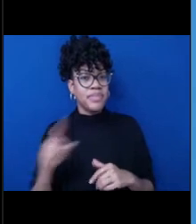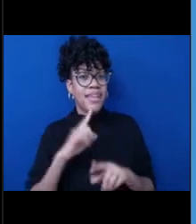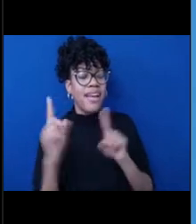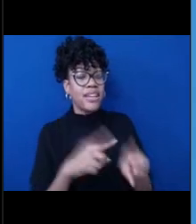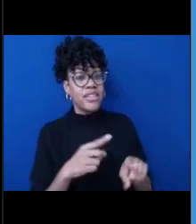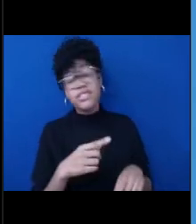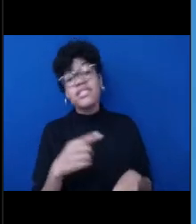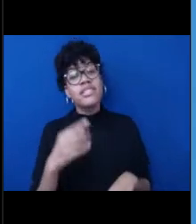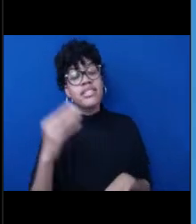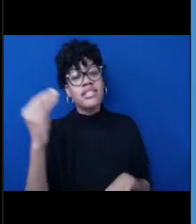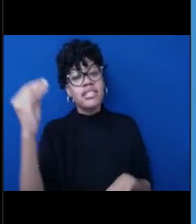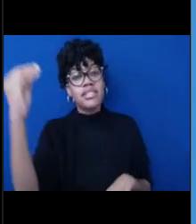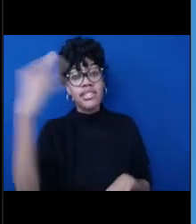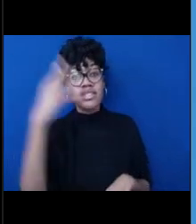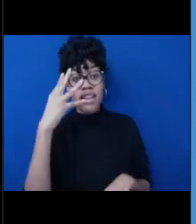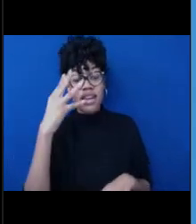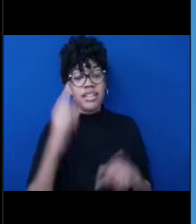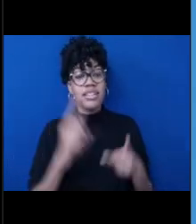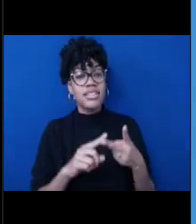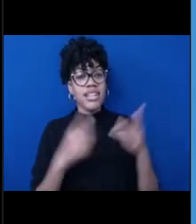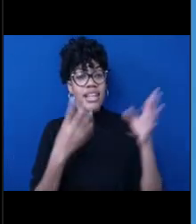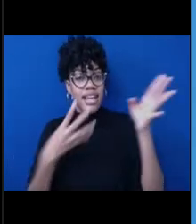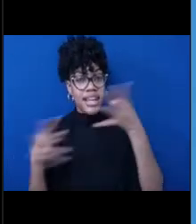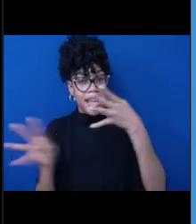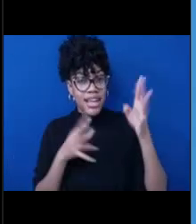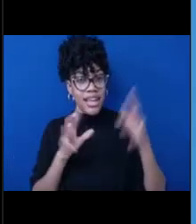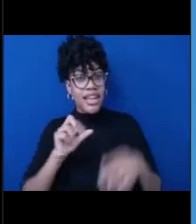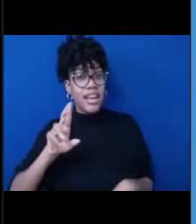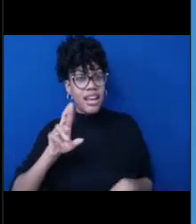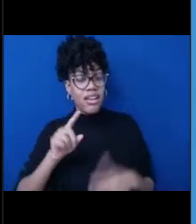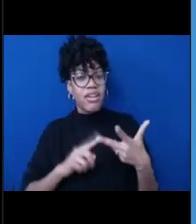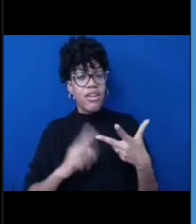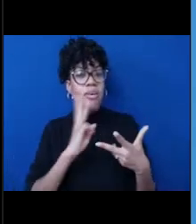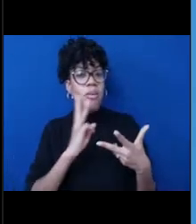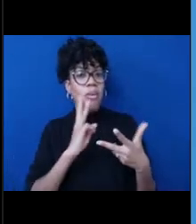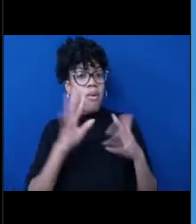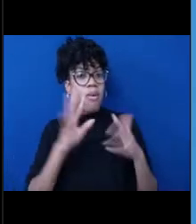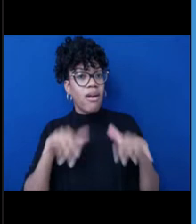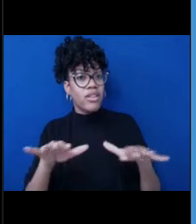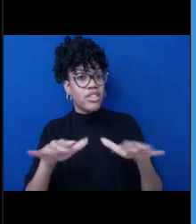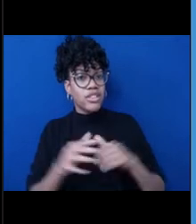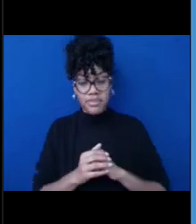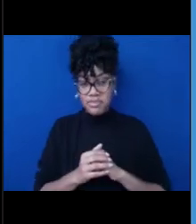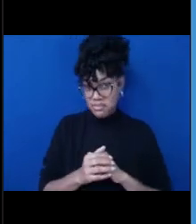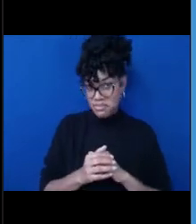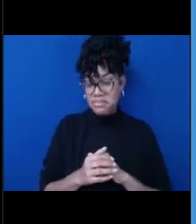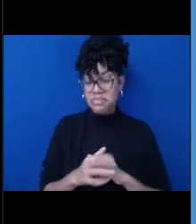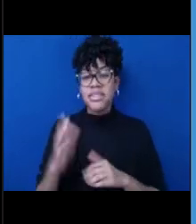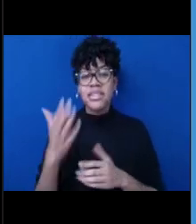We have someone who says, "Sun, air, and water." Liza says, "Sun." Lauren says, "Photosynthesis."